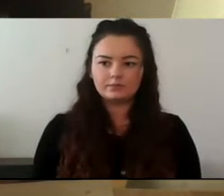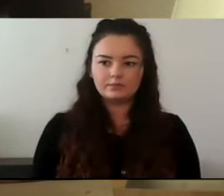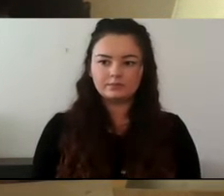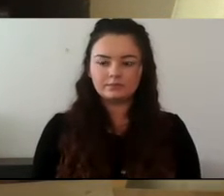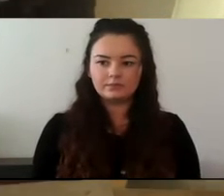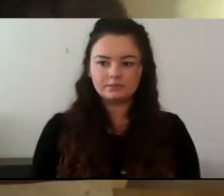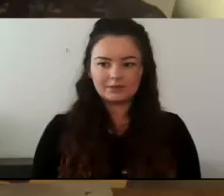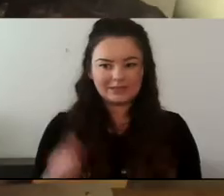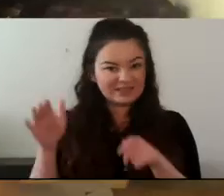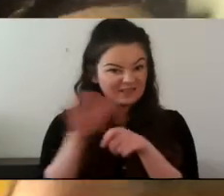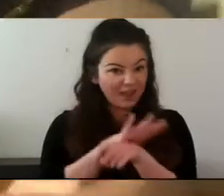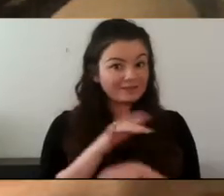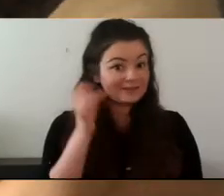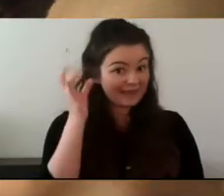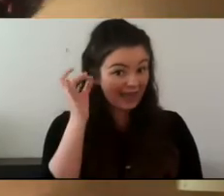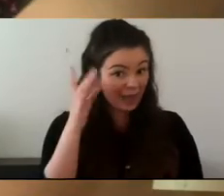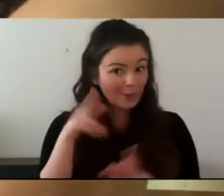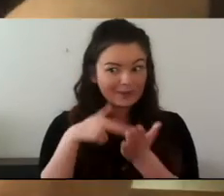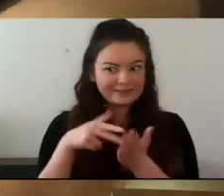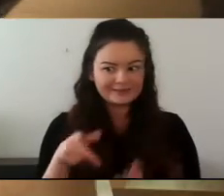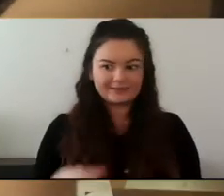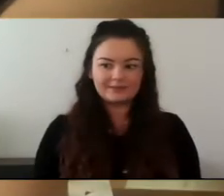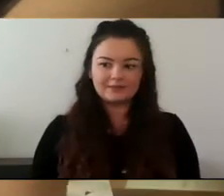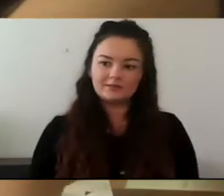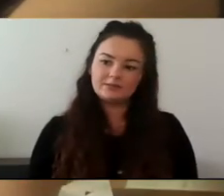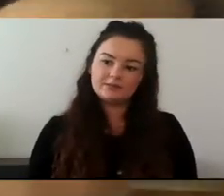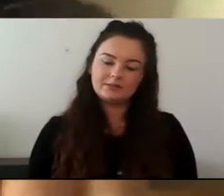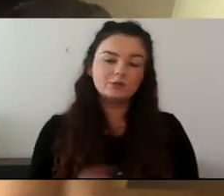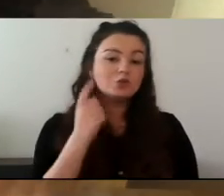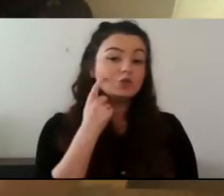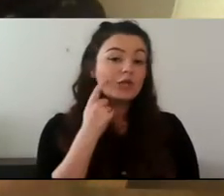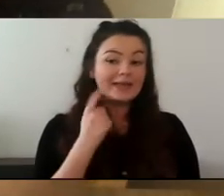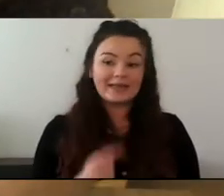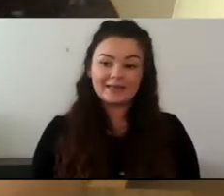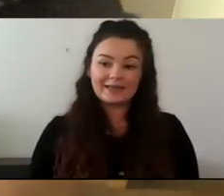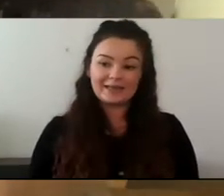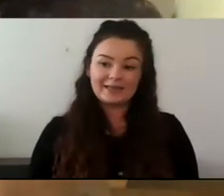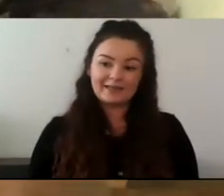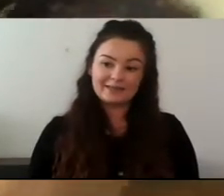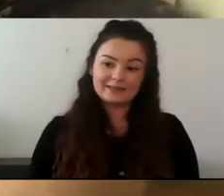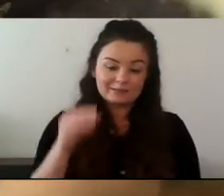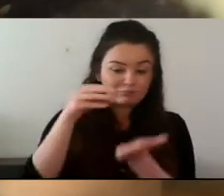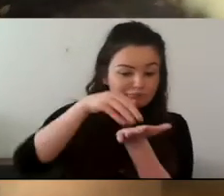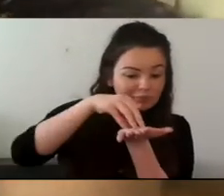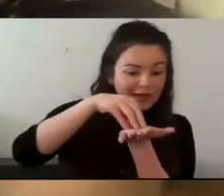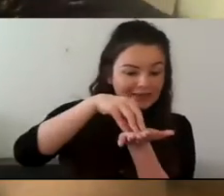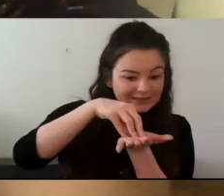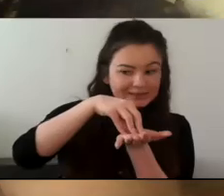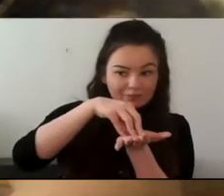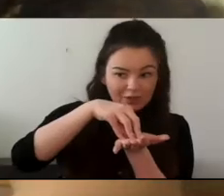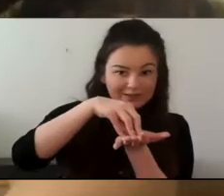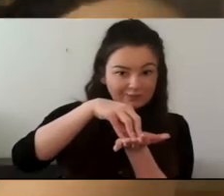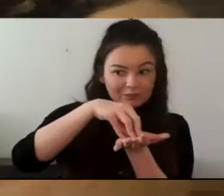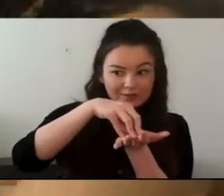so it's covered in yellow paint and I'm going to gently press, press, press it down